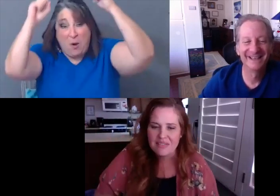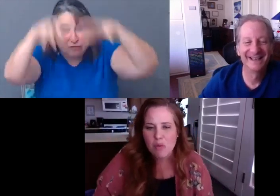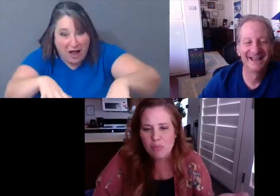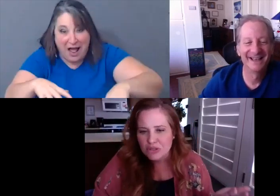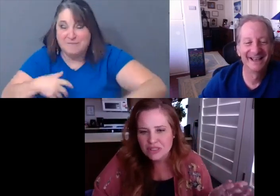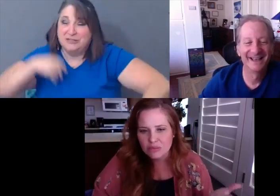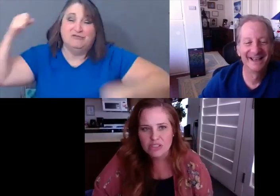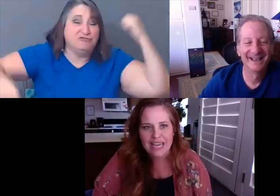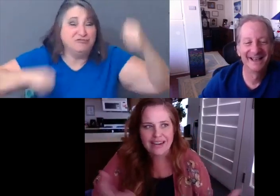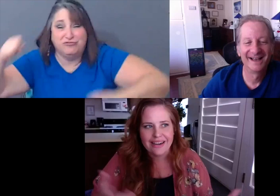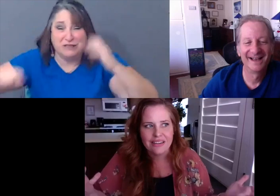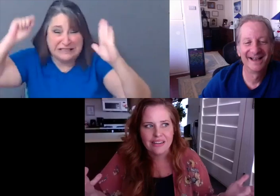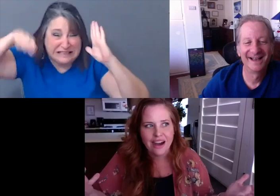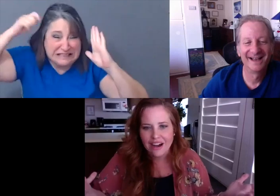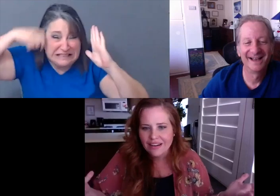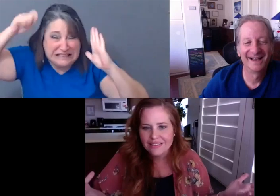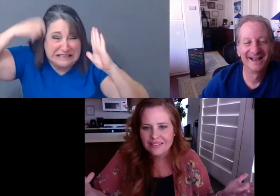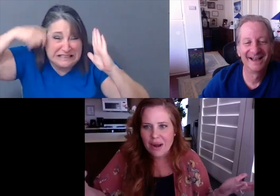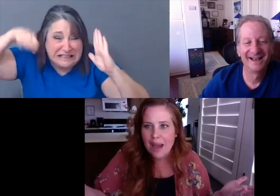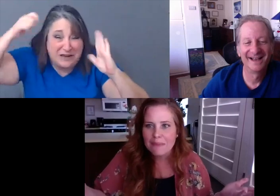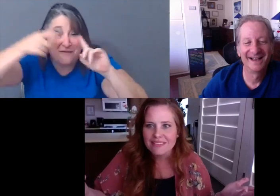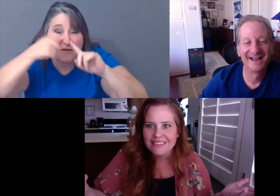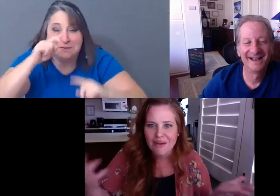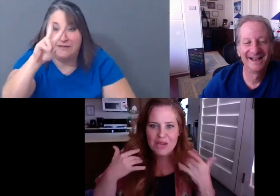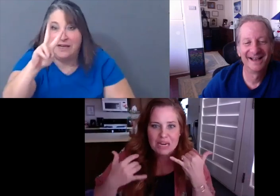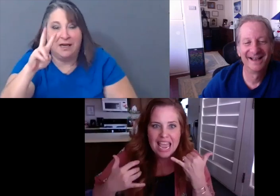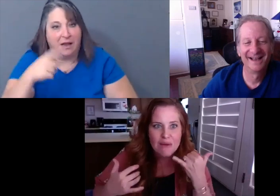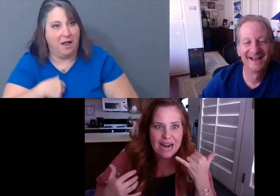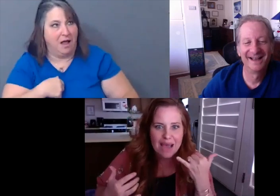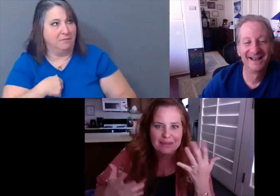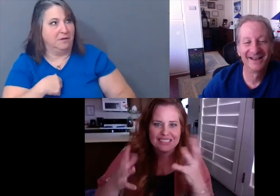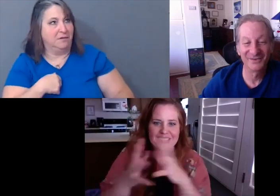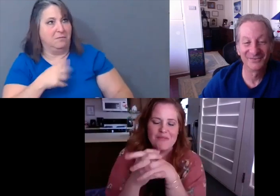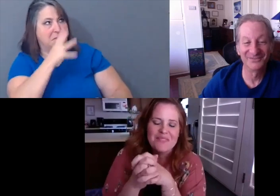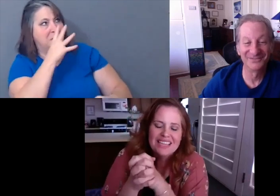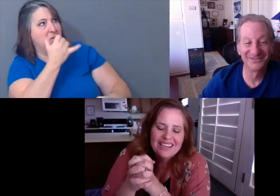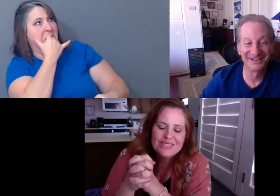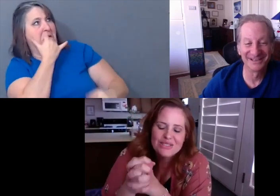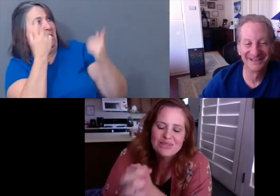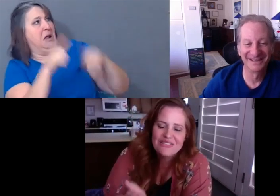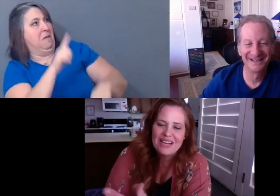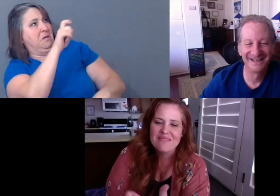And that poor person was like, uh, what happened? You know, are you okay, what happened? So, it was really funny,